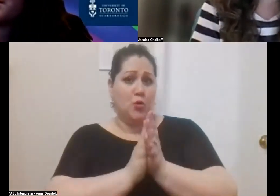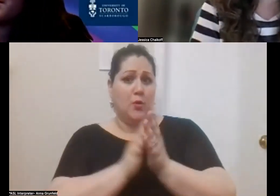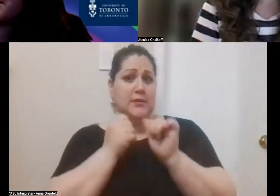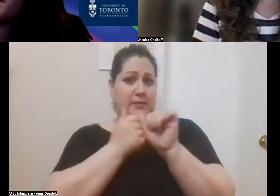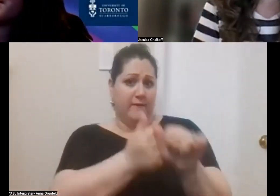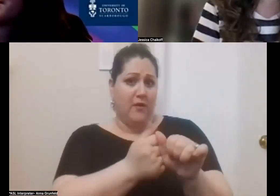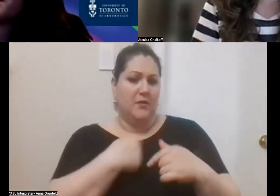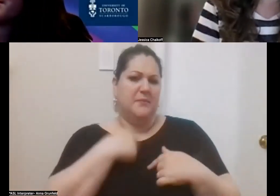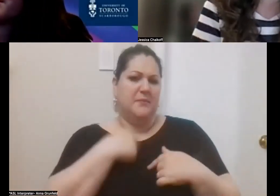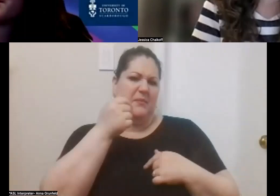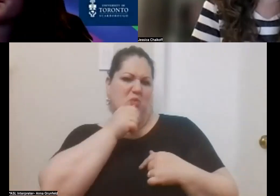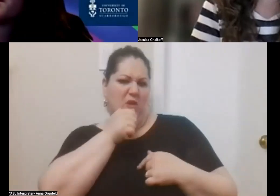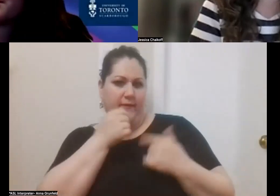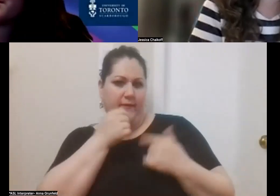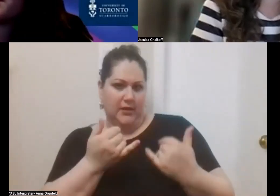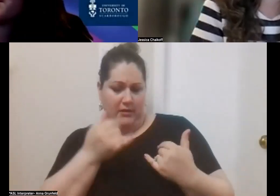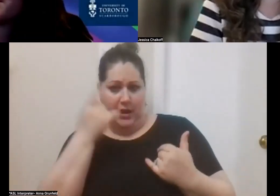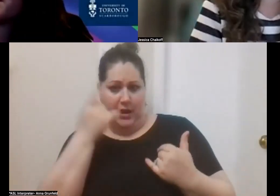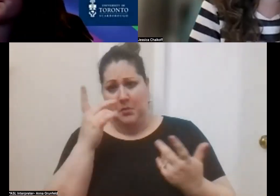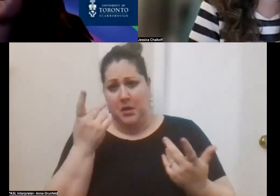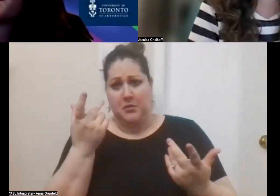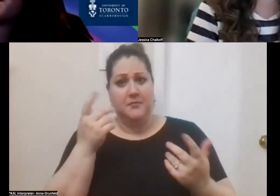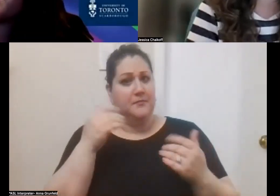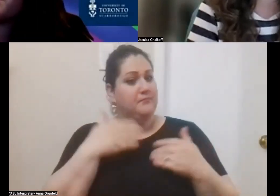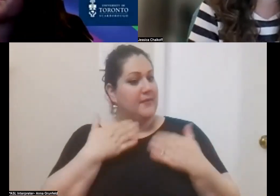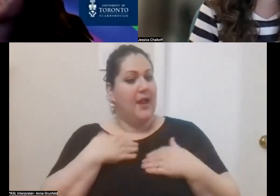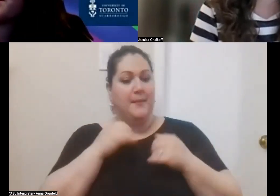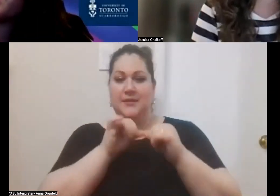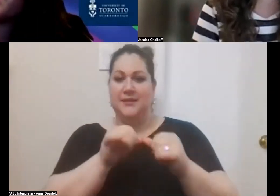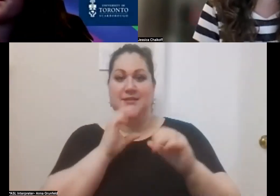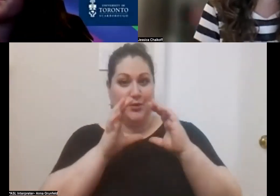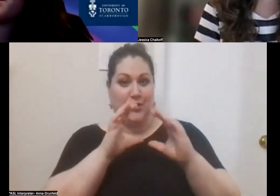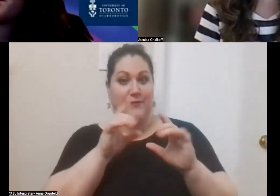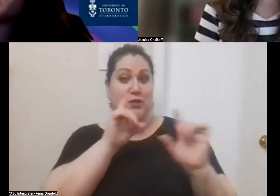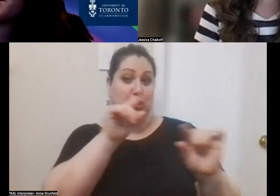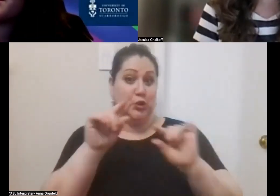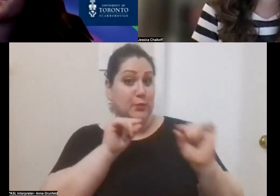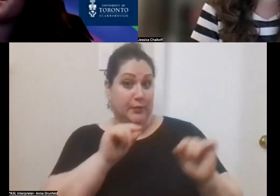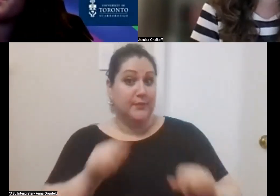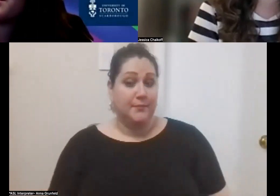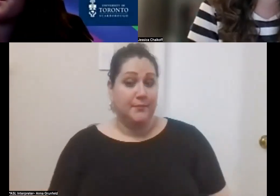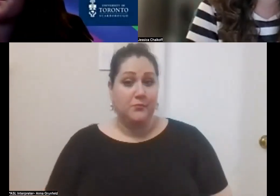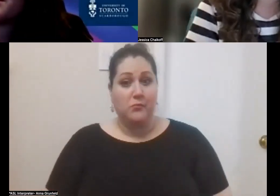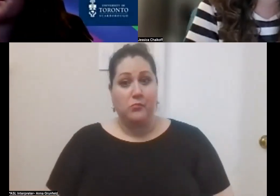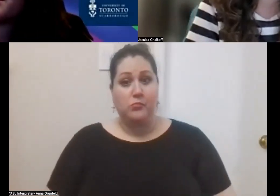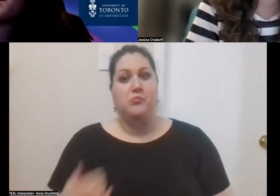But I'm happy to continue this conversation on Twitter. So let me enter in my Twitter.